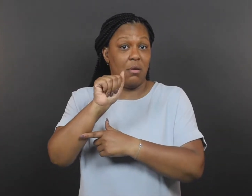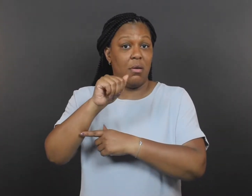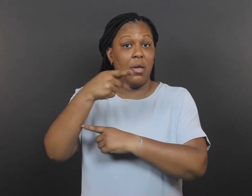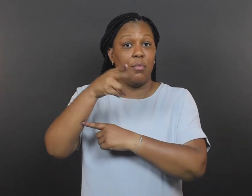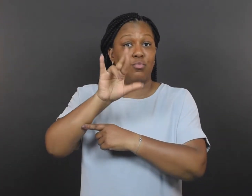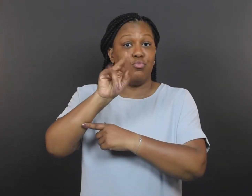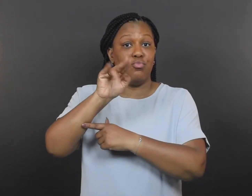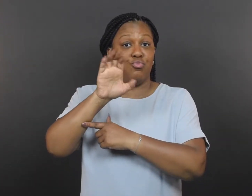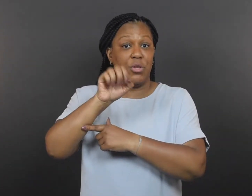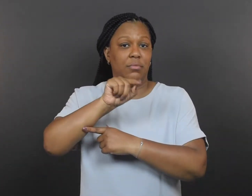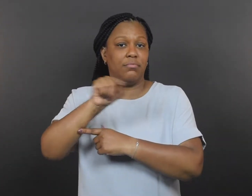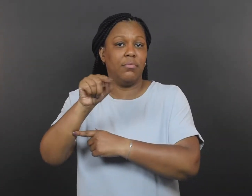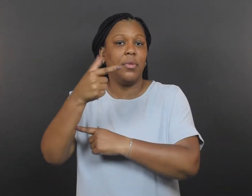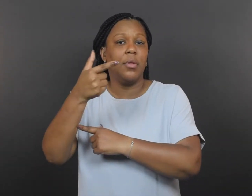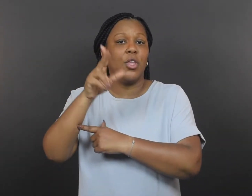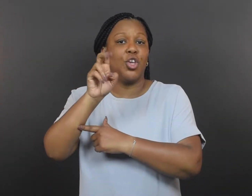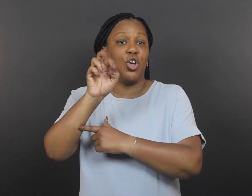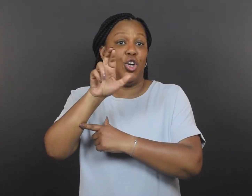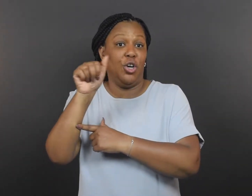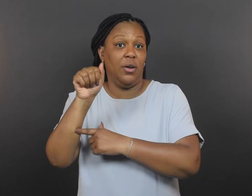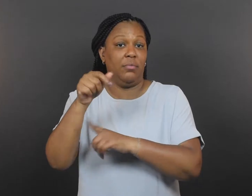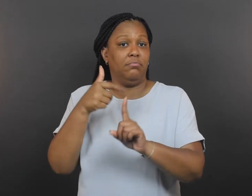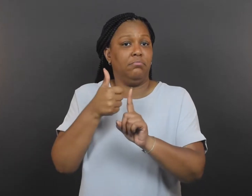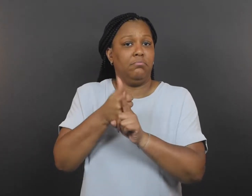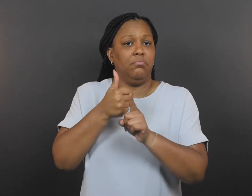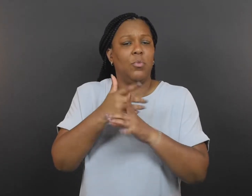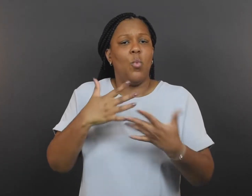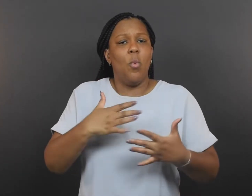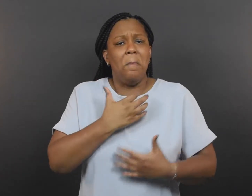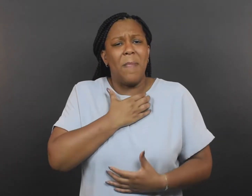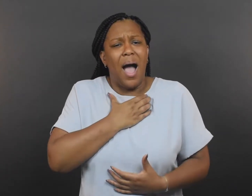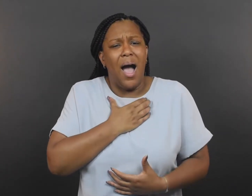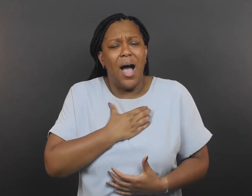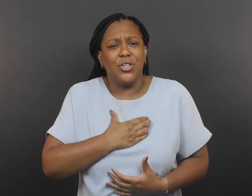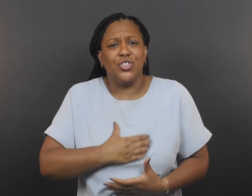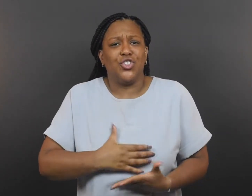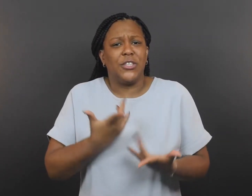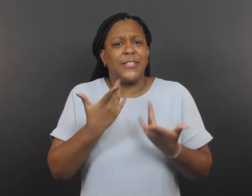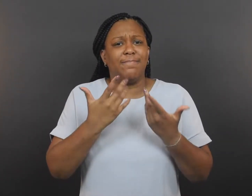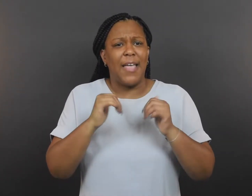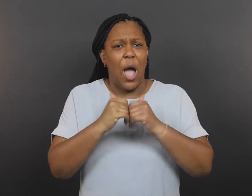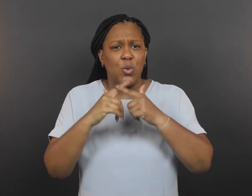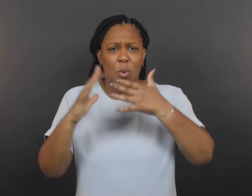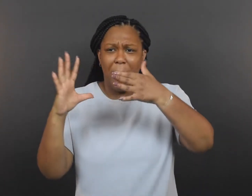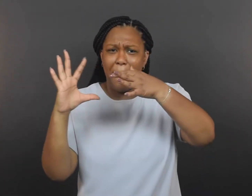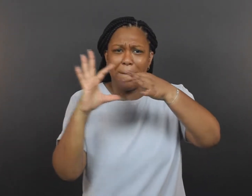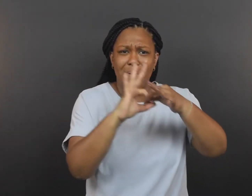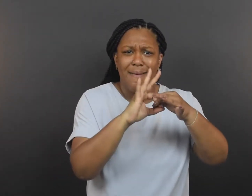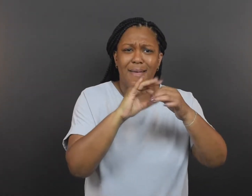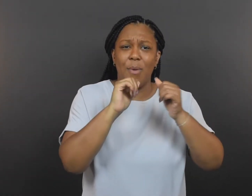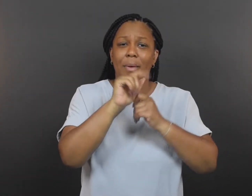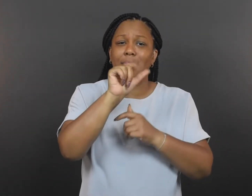For many years, Jessica Prince-Guerra has been passionate about combining laboratory science